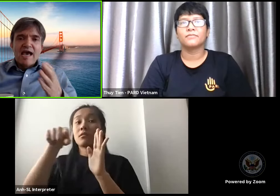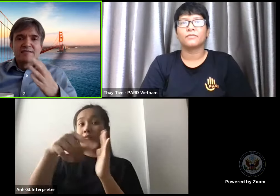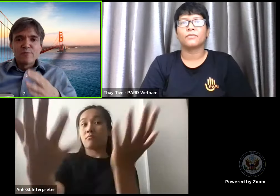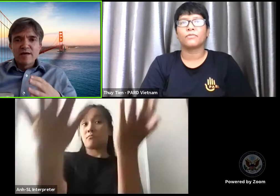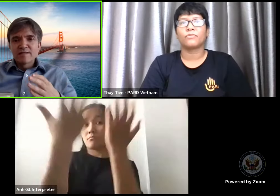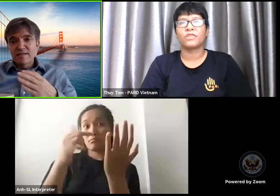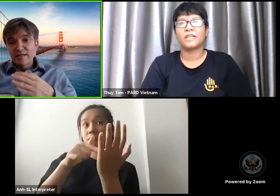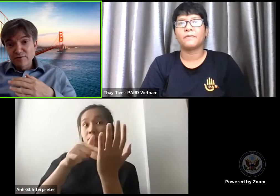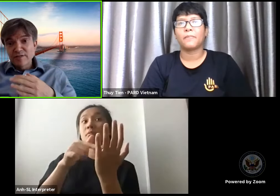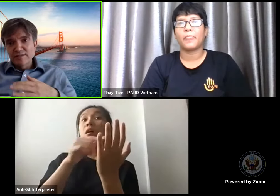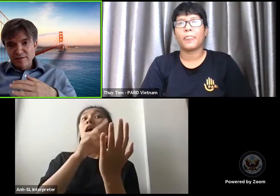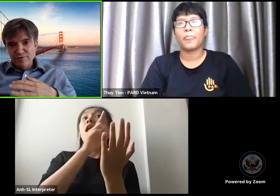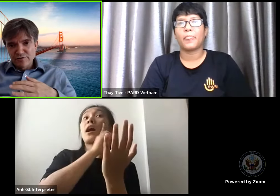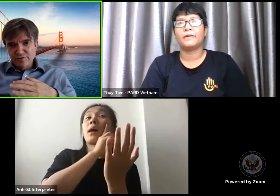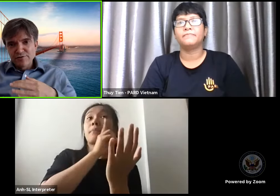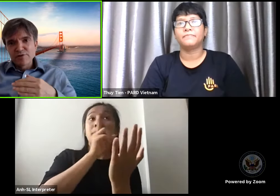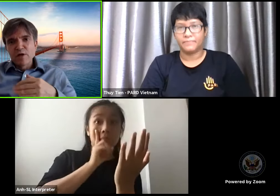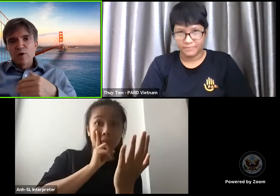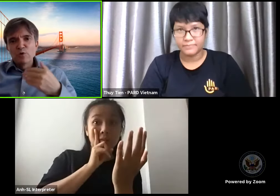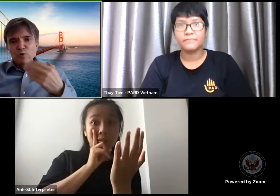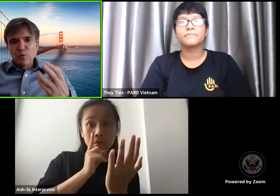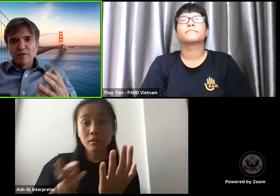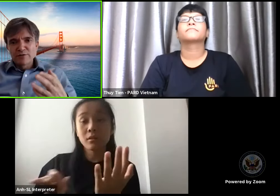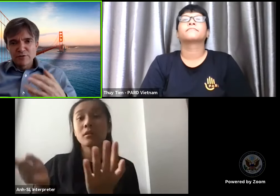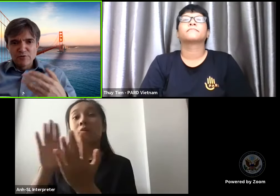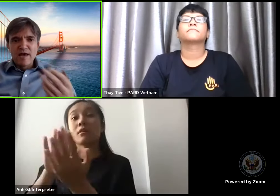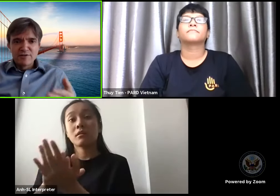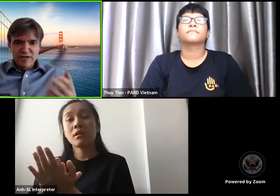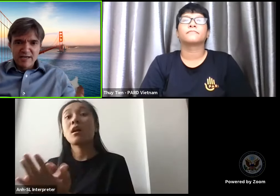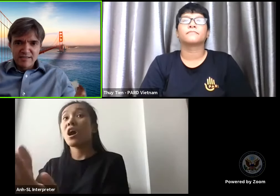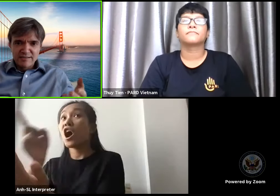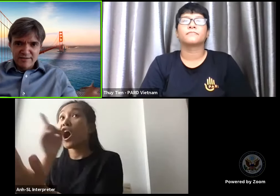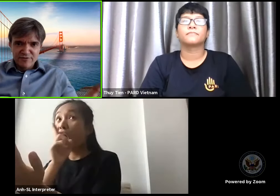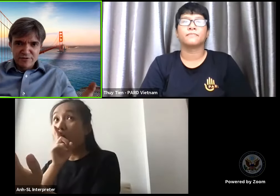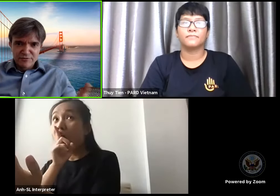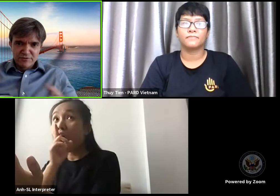as well as hearing teachers who want to educate deaf children?